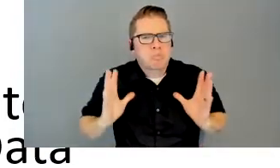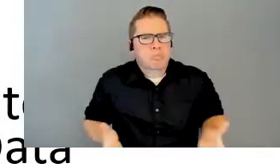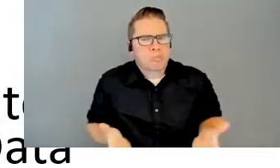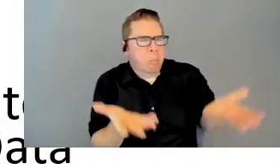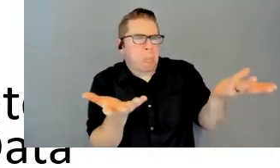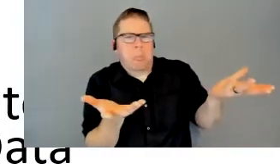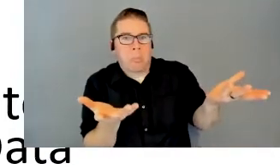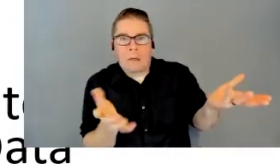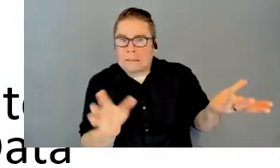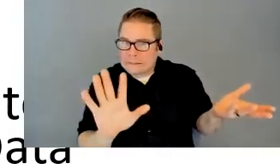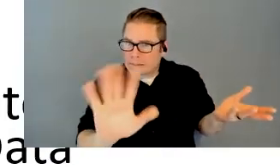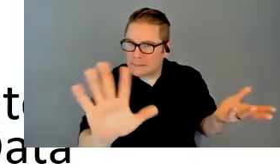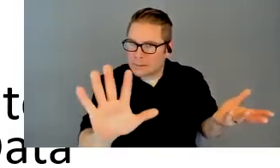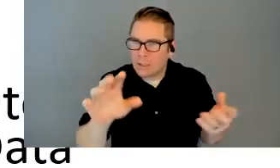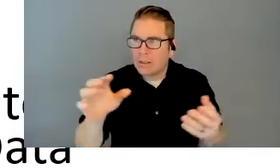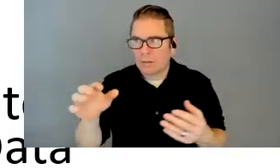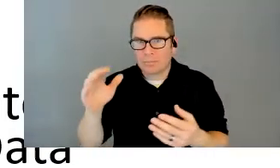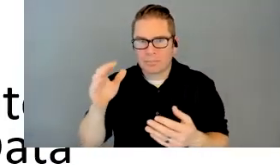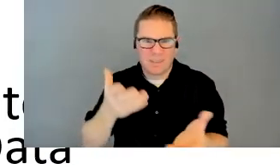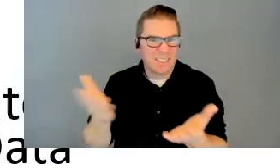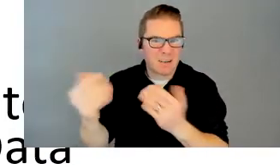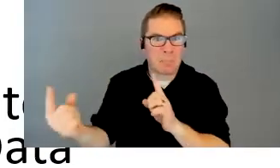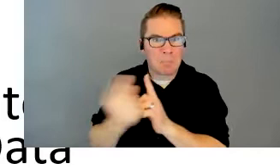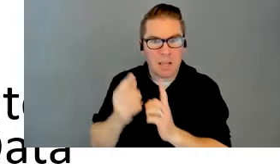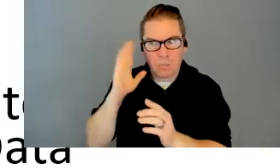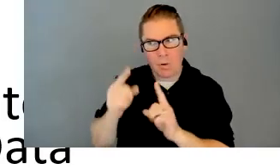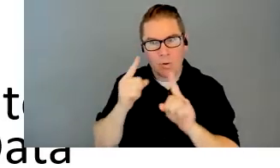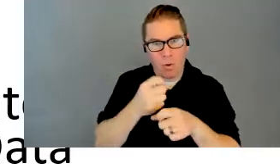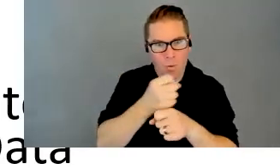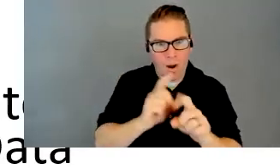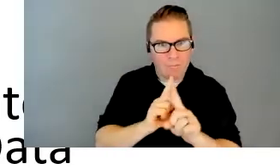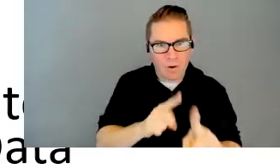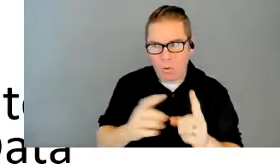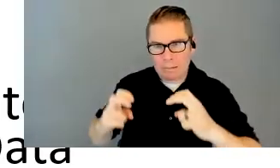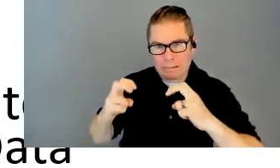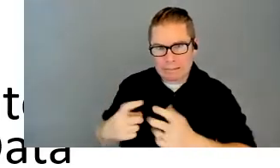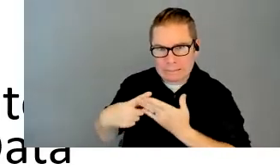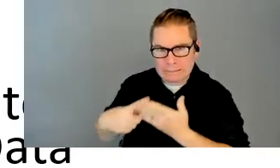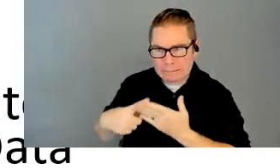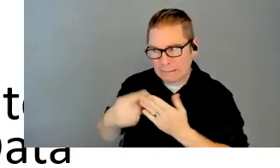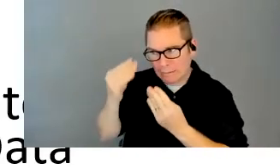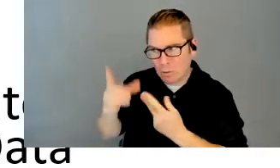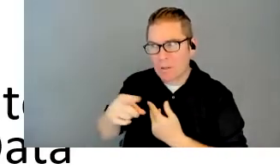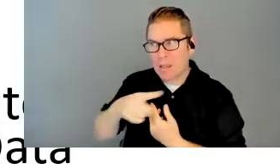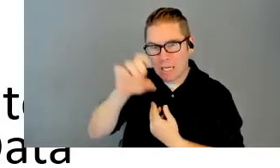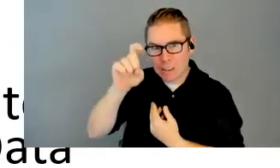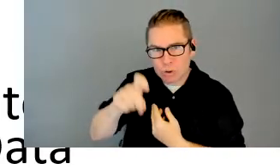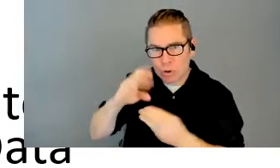why this should concern this should concern everybody. And we need to see what we can do to decrease that equity gap.